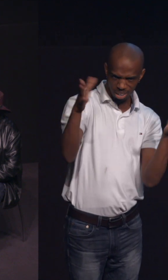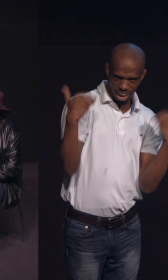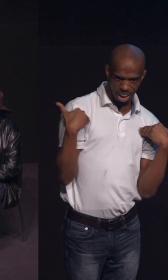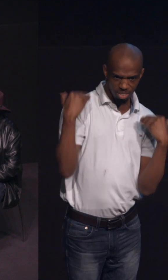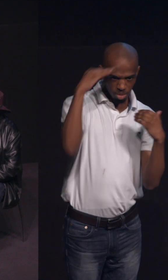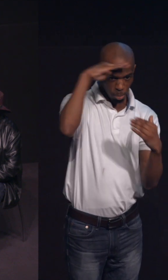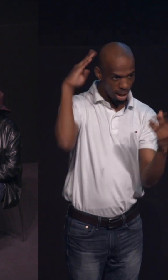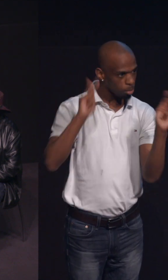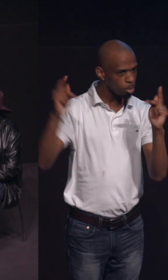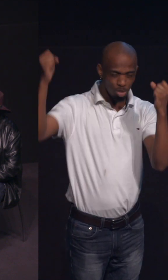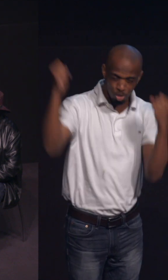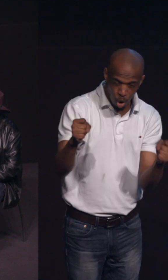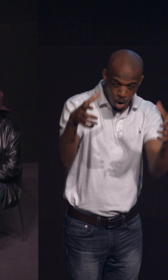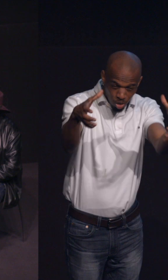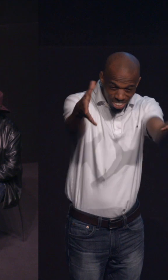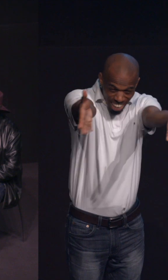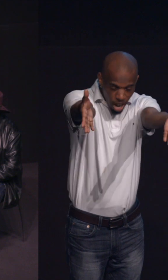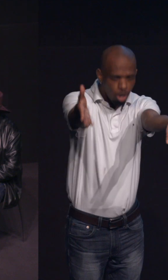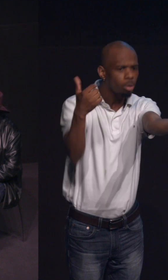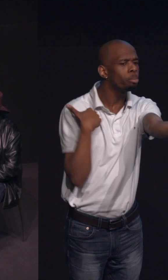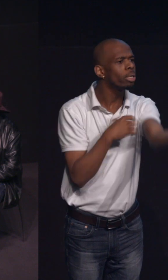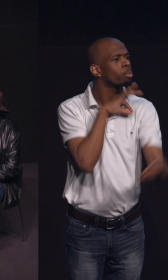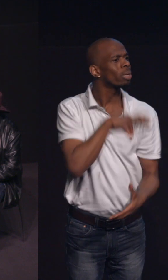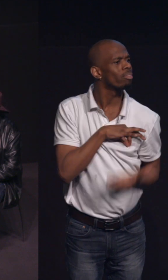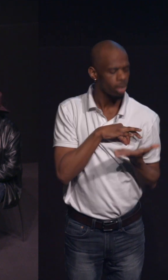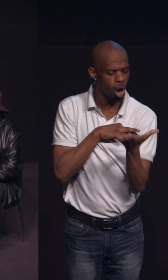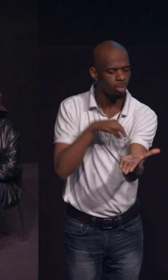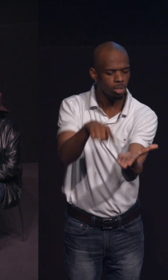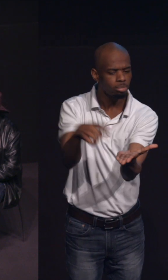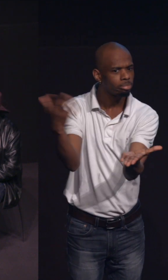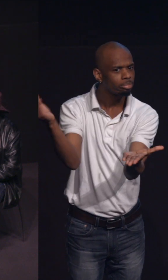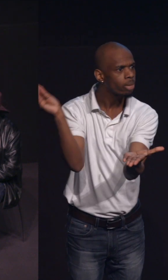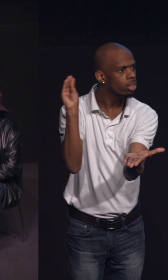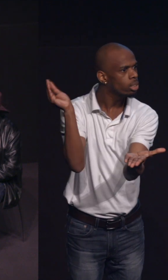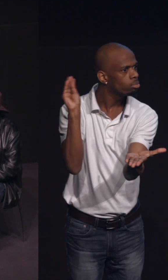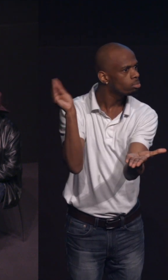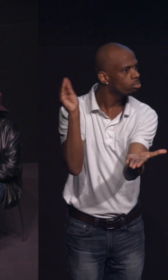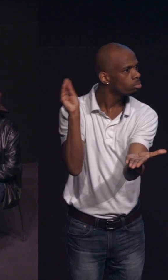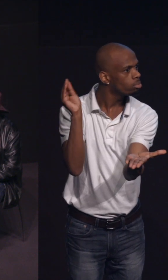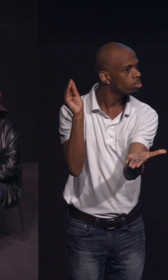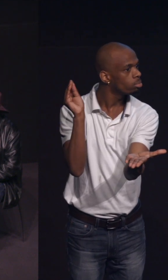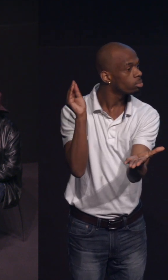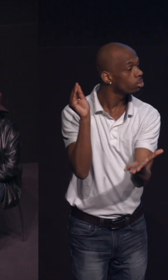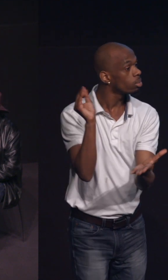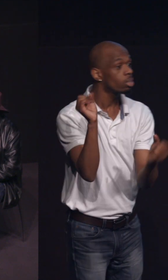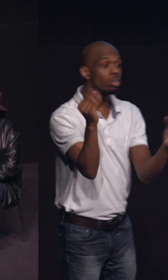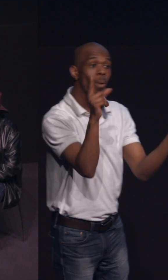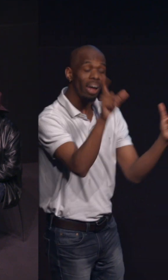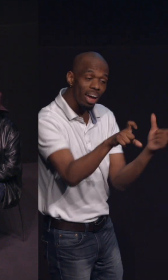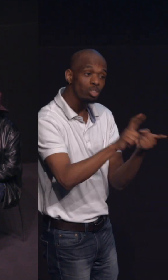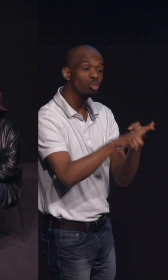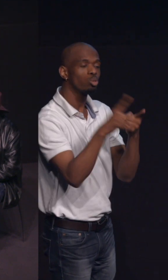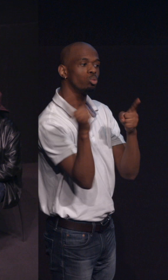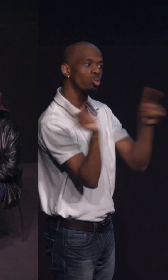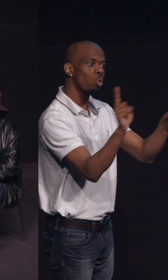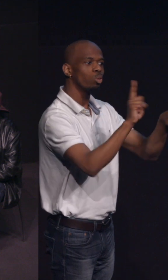an organic orchard, with 4000 fruit trees, that there's a robust African American-- again, we've been pushed out of so many places,